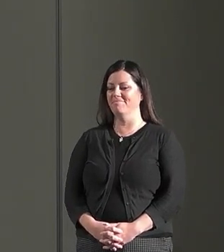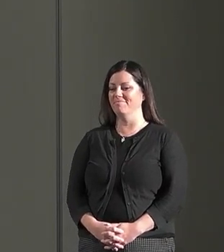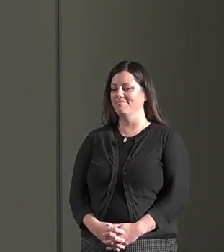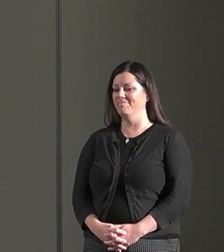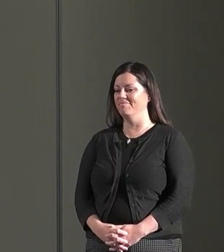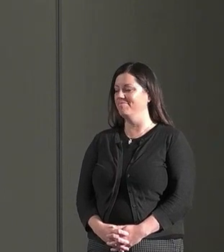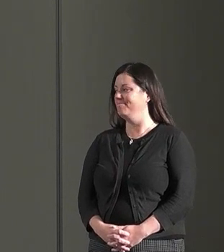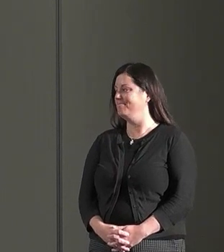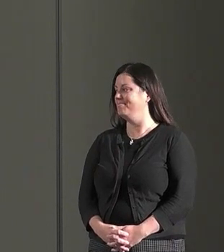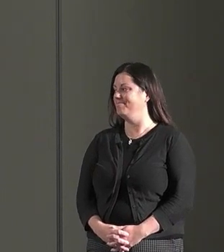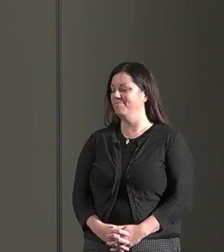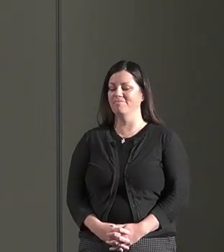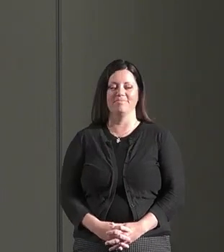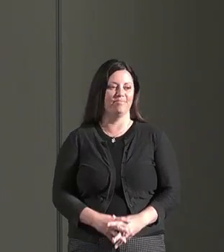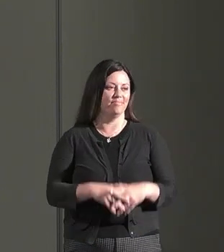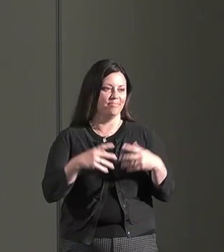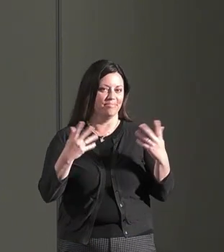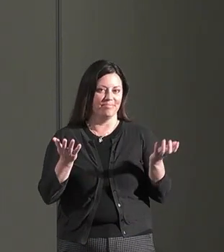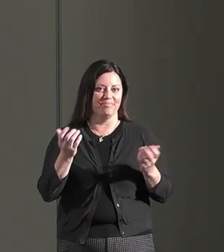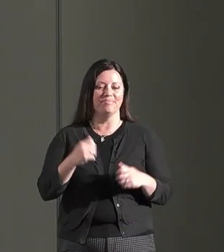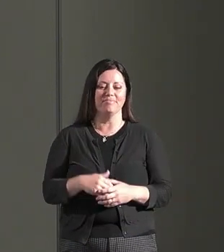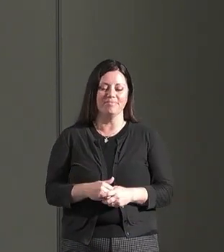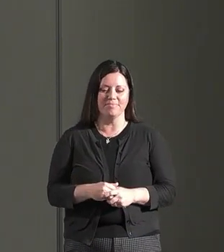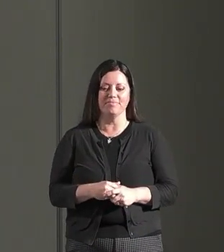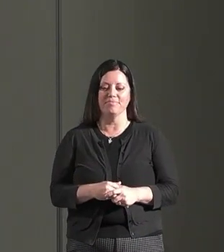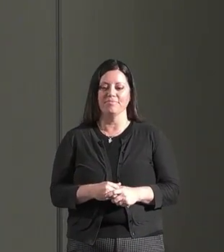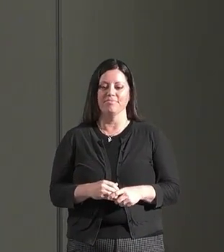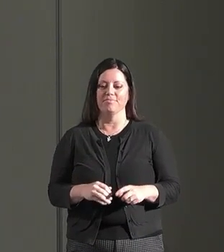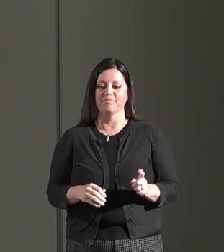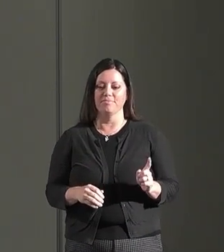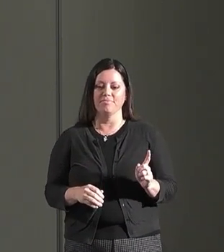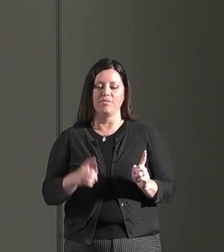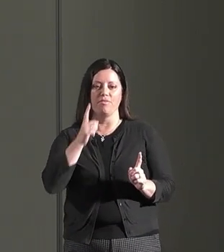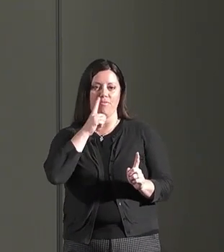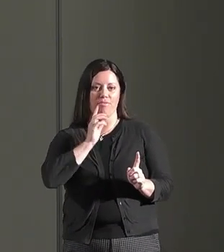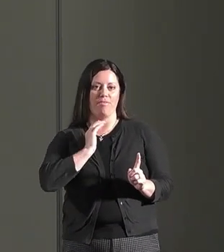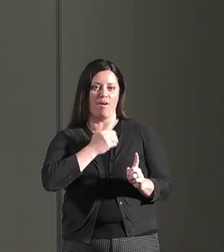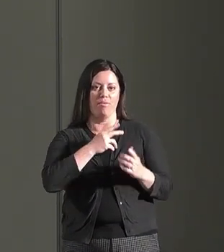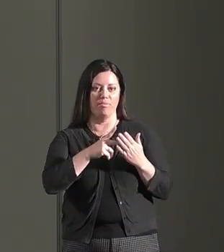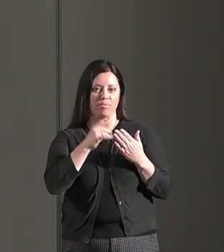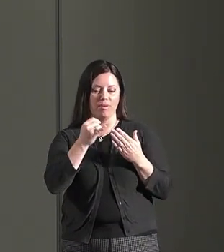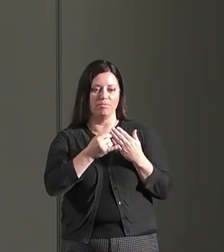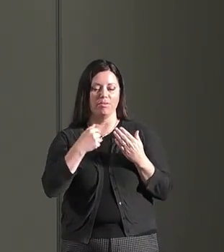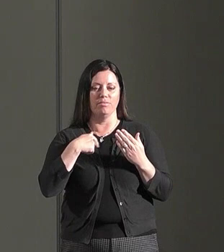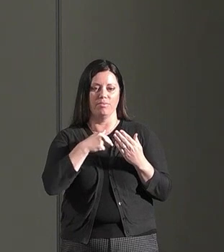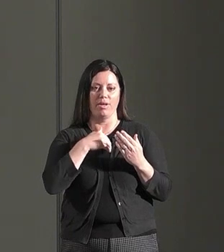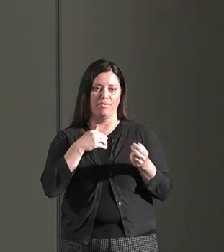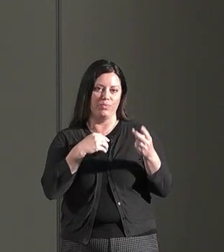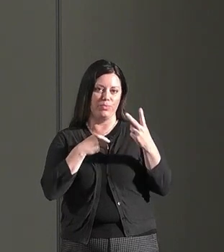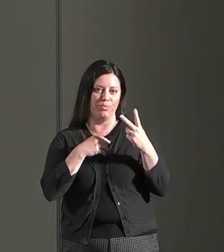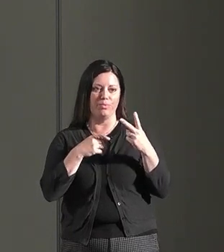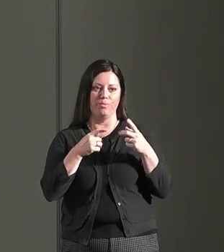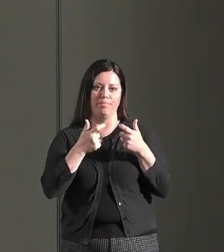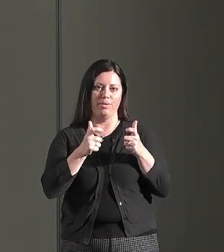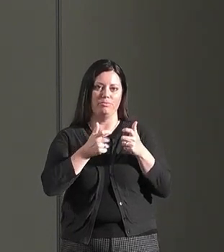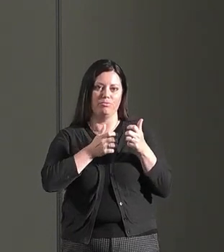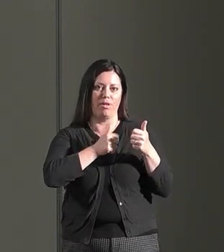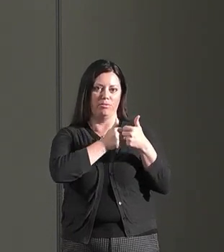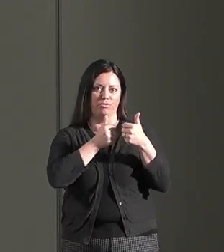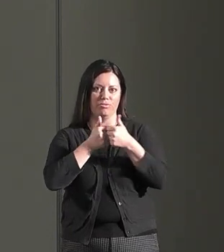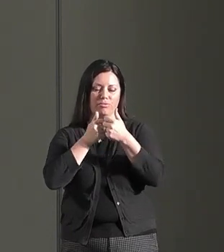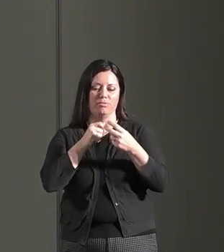So for our project, we primarily have two main challenges and that's personal